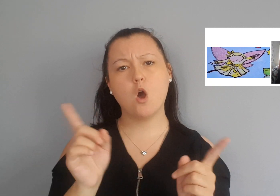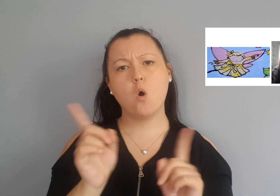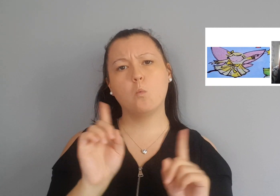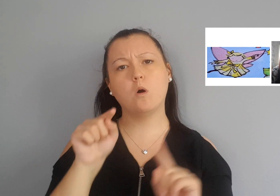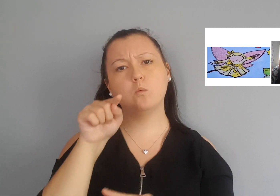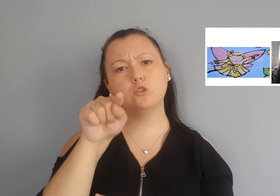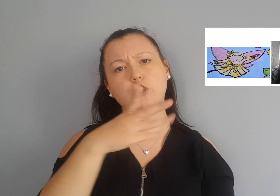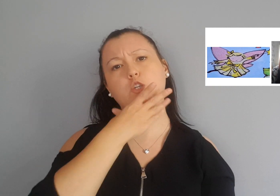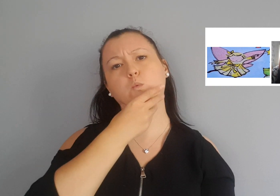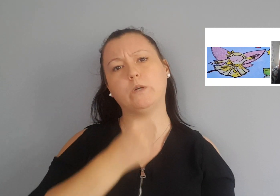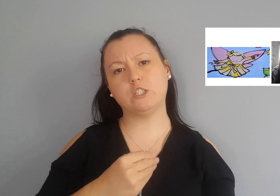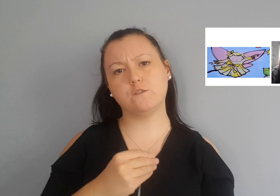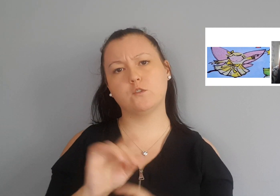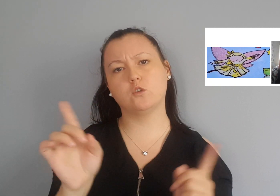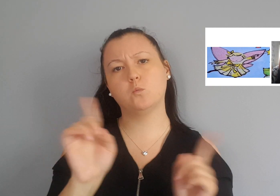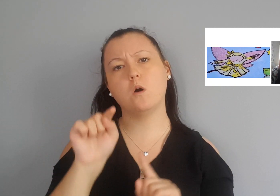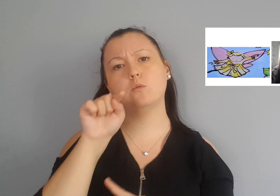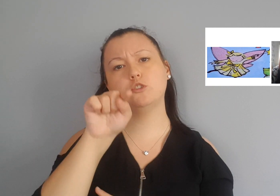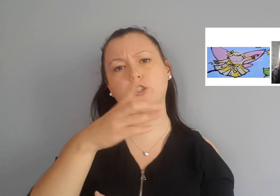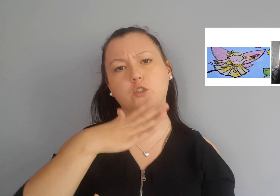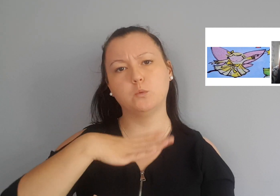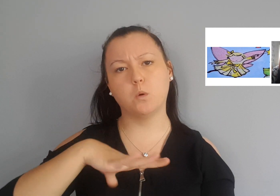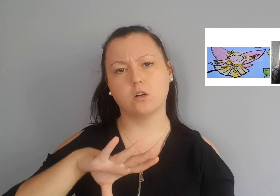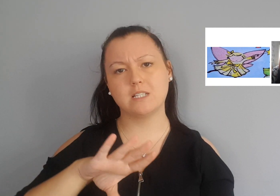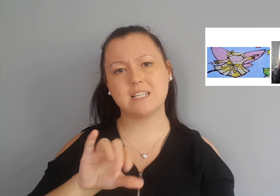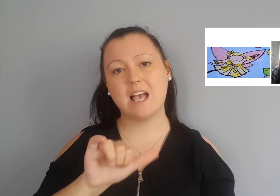What would you wish for? What would you want?